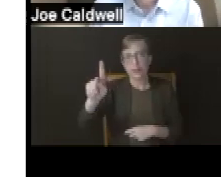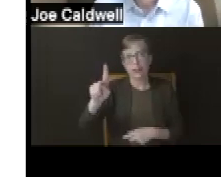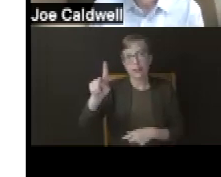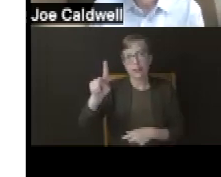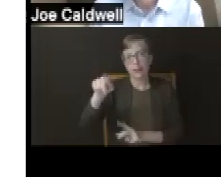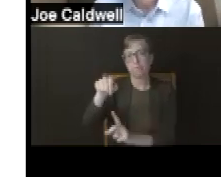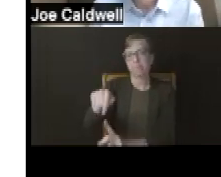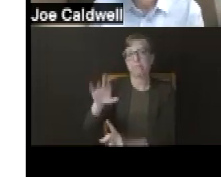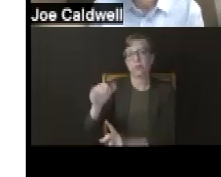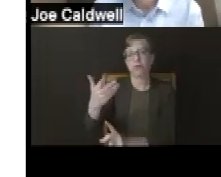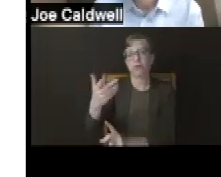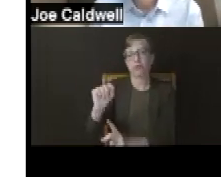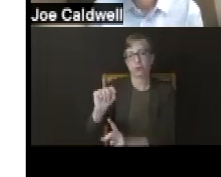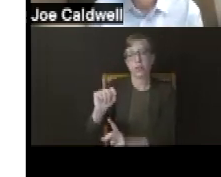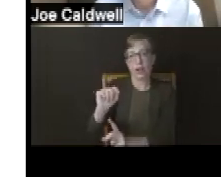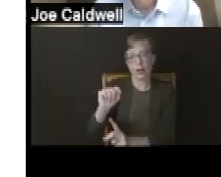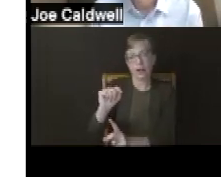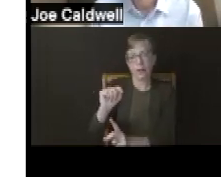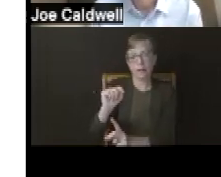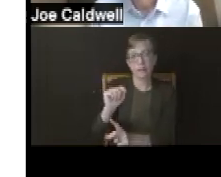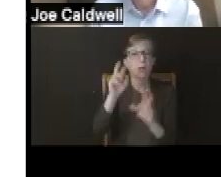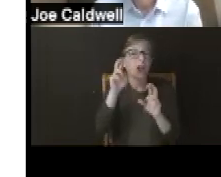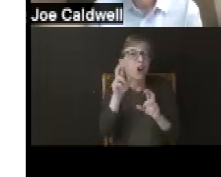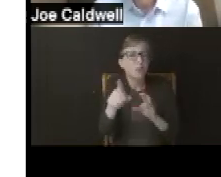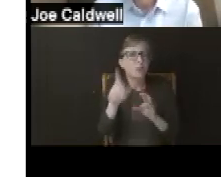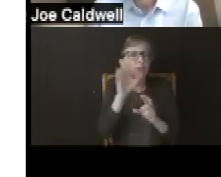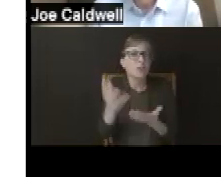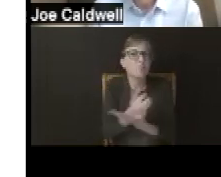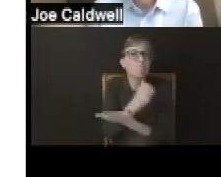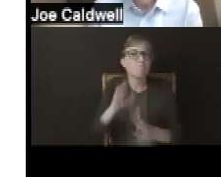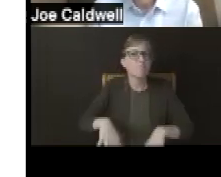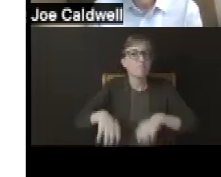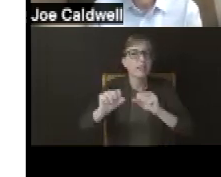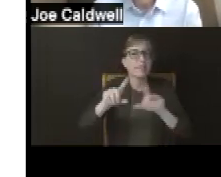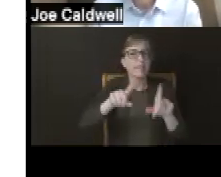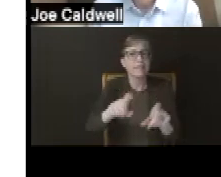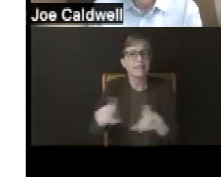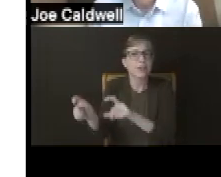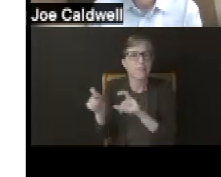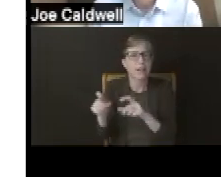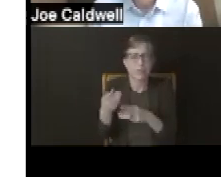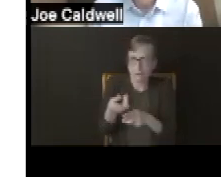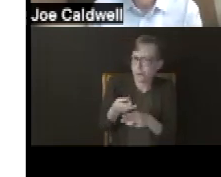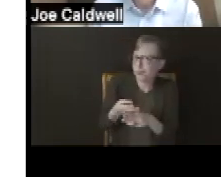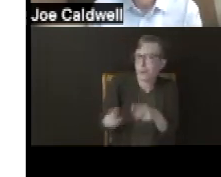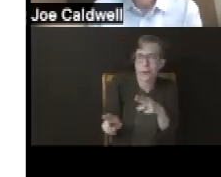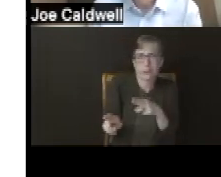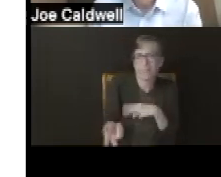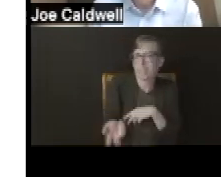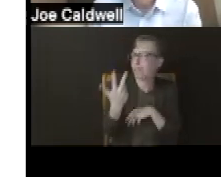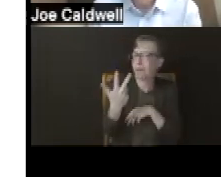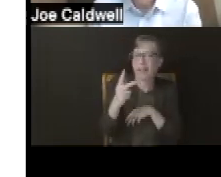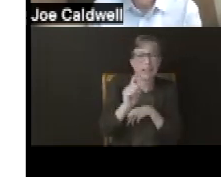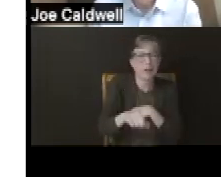We hope that you'll go and it's a very short three question survey. But really to get your perspectives